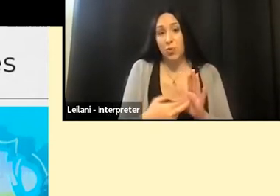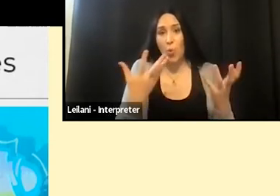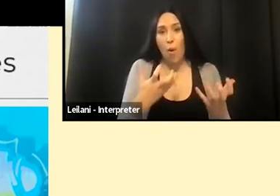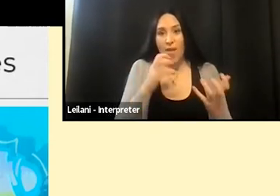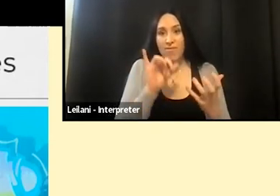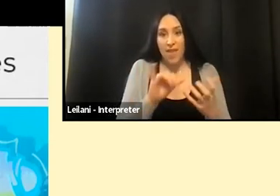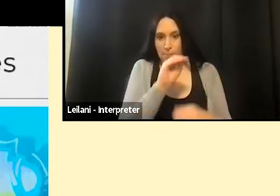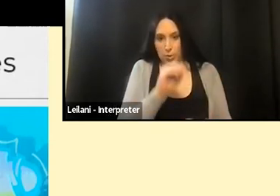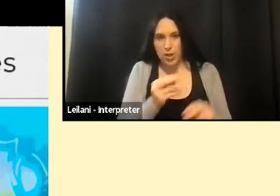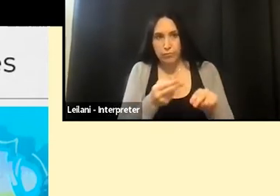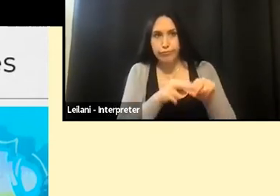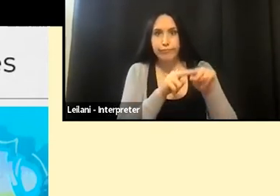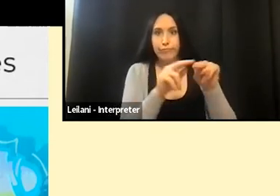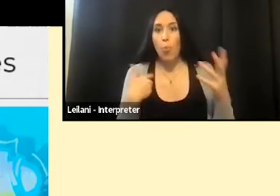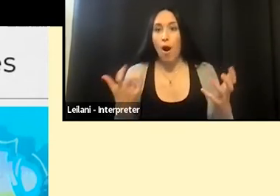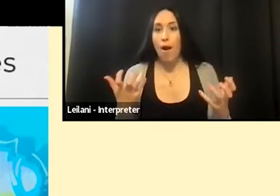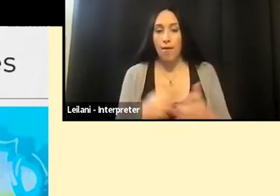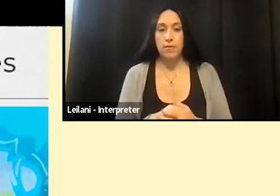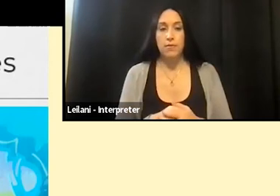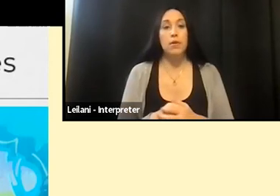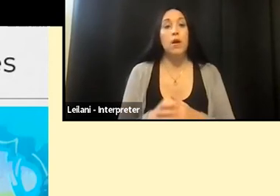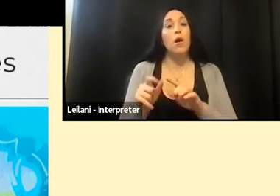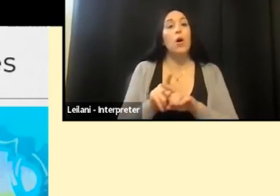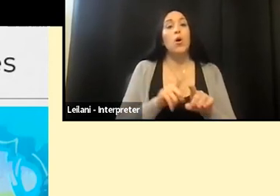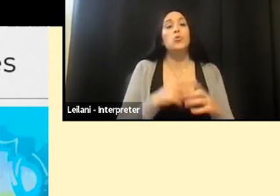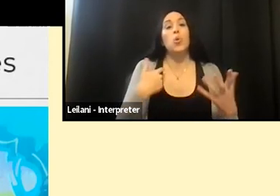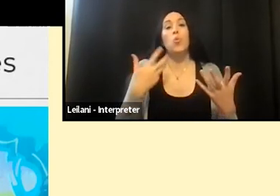And then we also wanna win a cap on rental application fees.